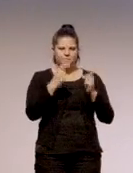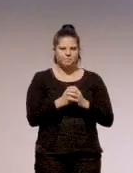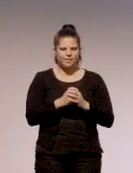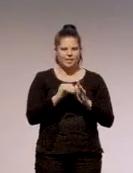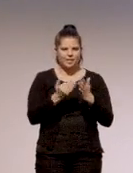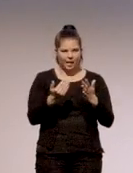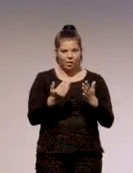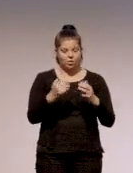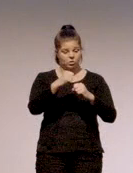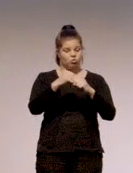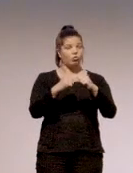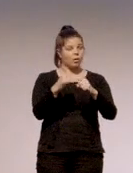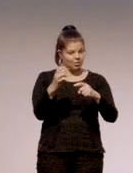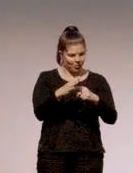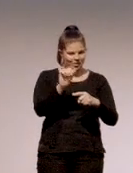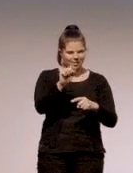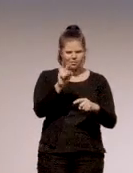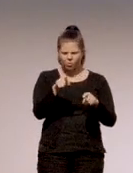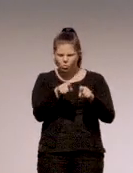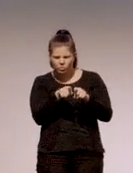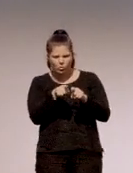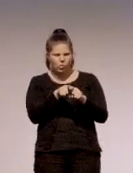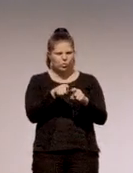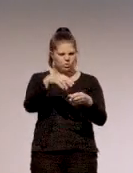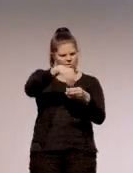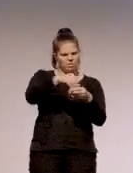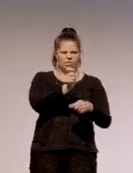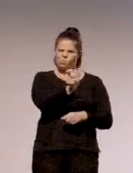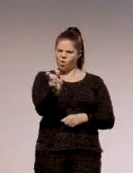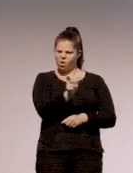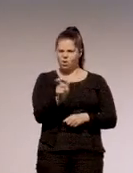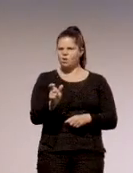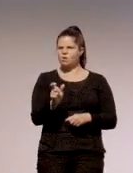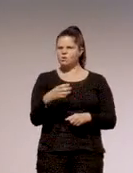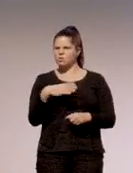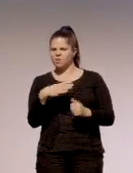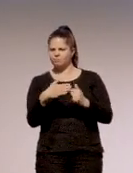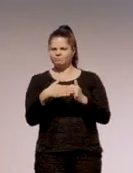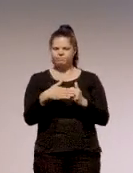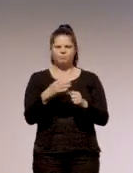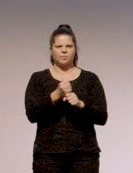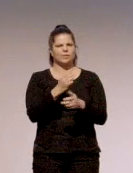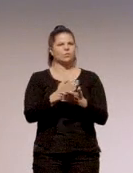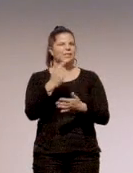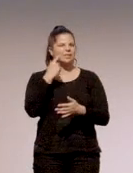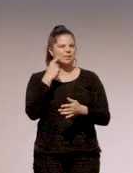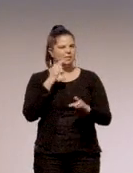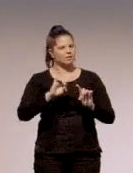not just structure to make sure that our easy read benefits are there and that we're actually spending time with agencies to build that into